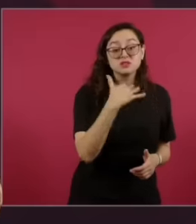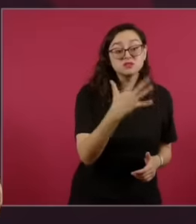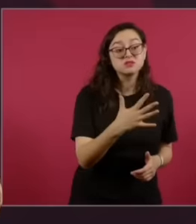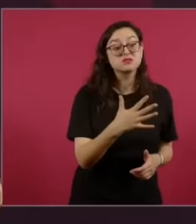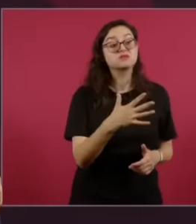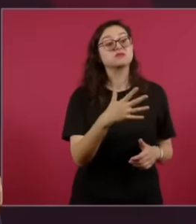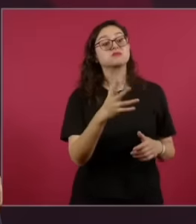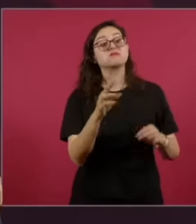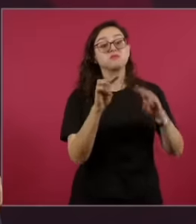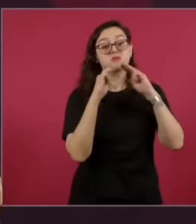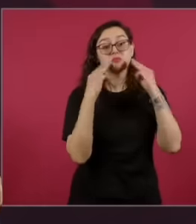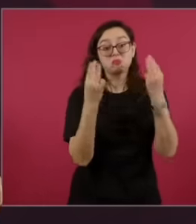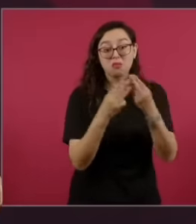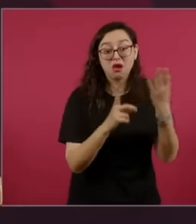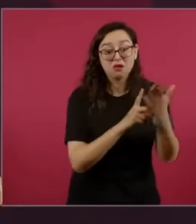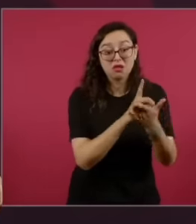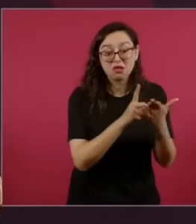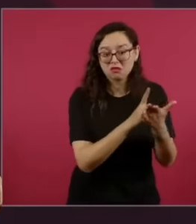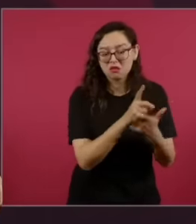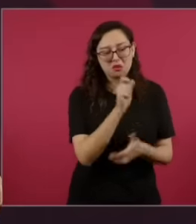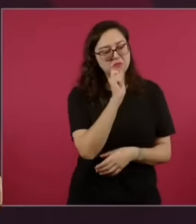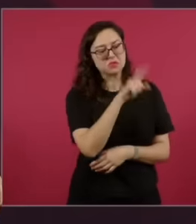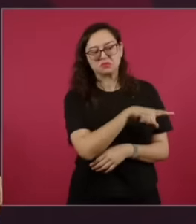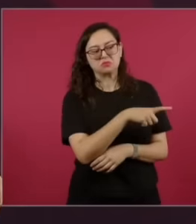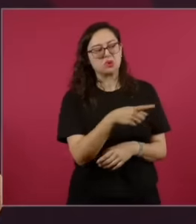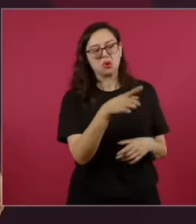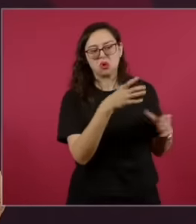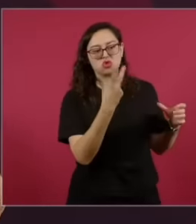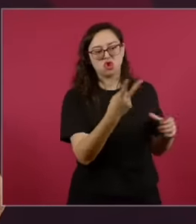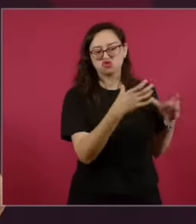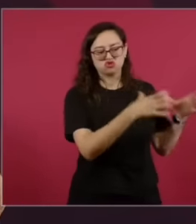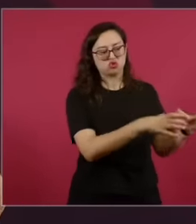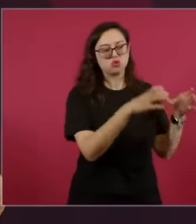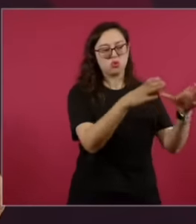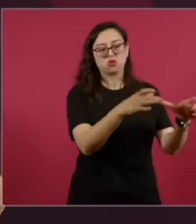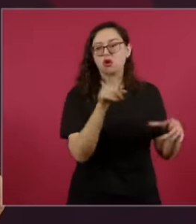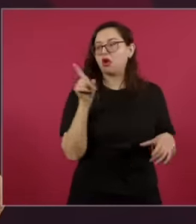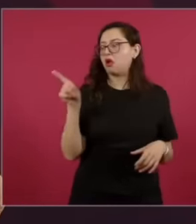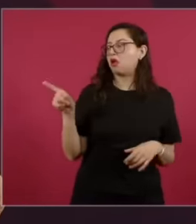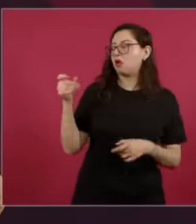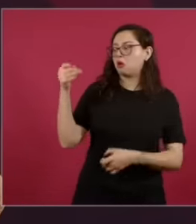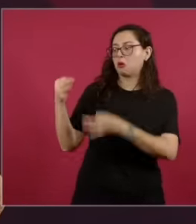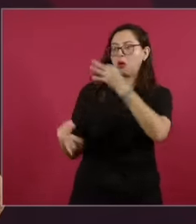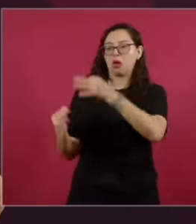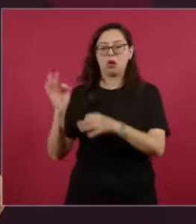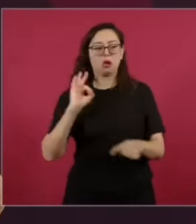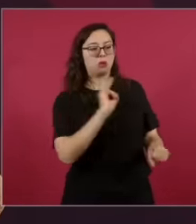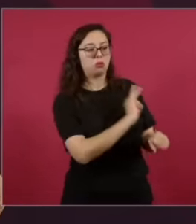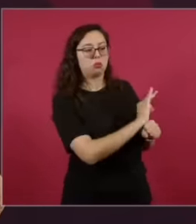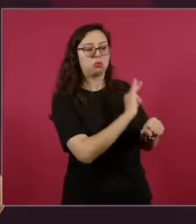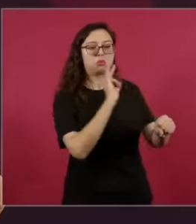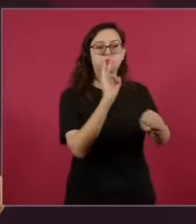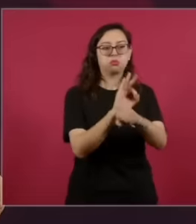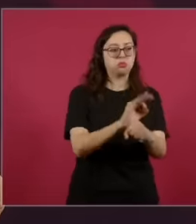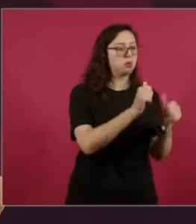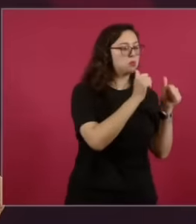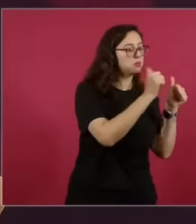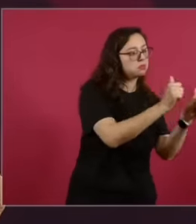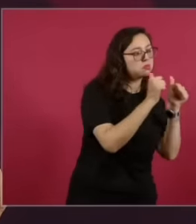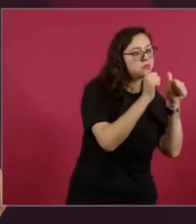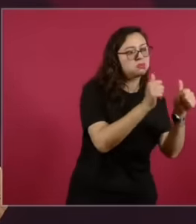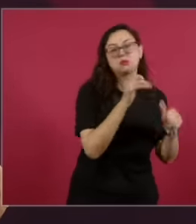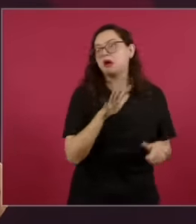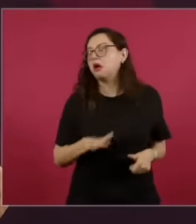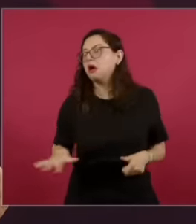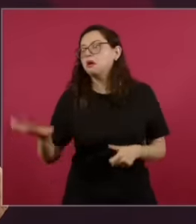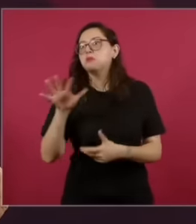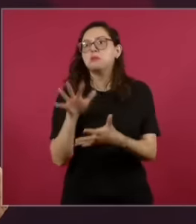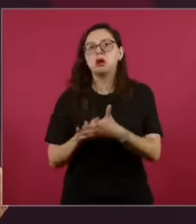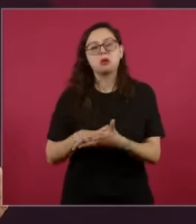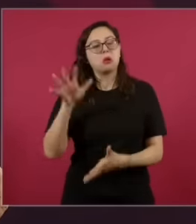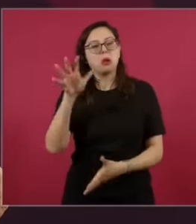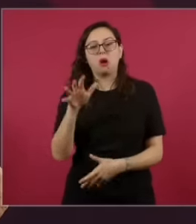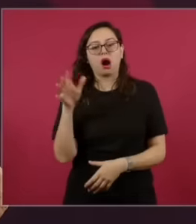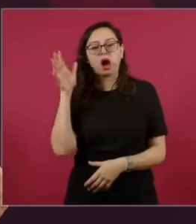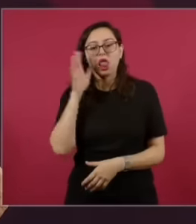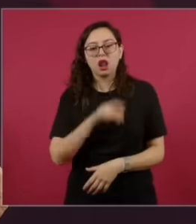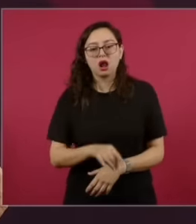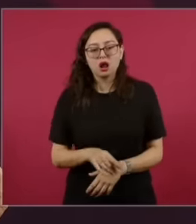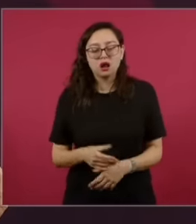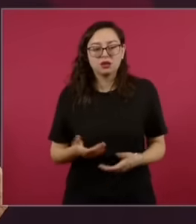white collar crime are served. Then the judicial power was left,